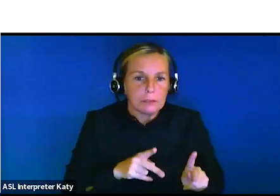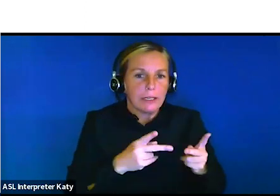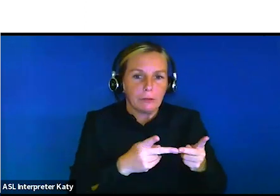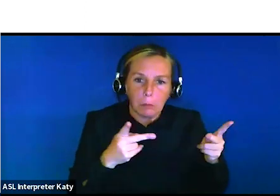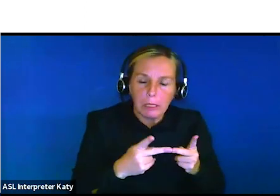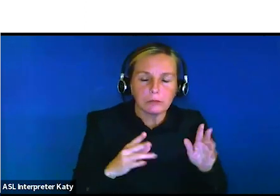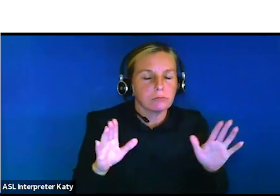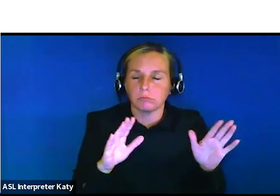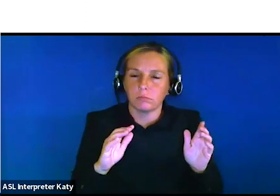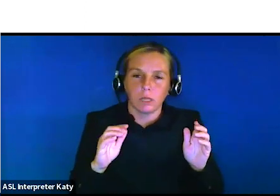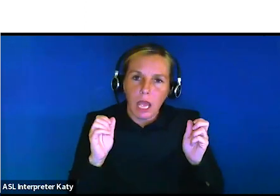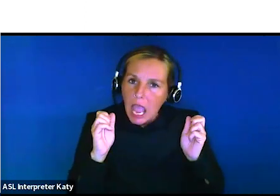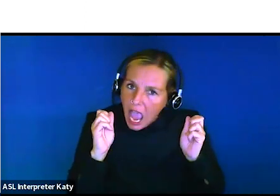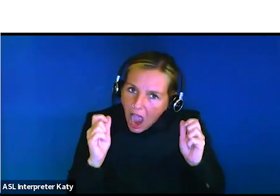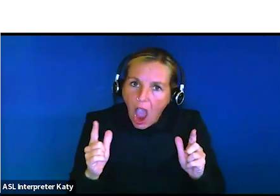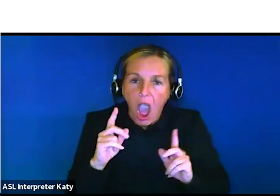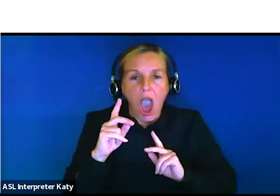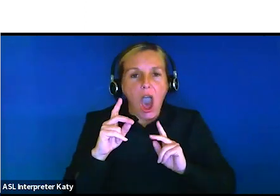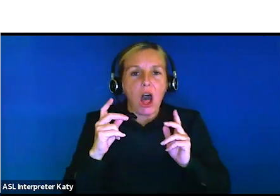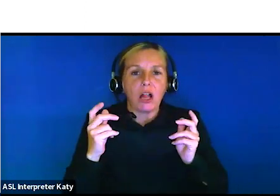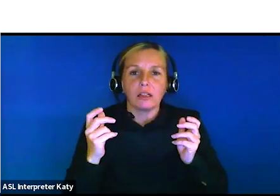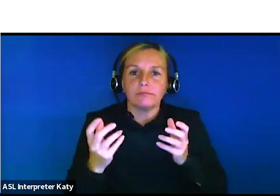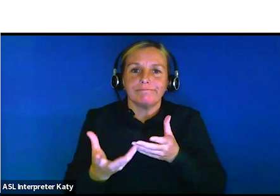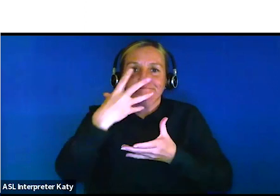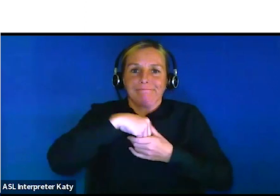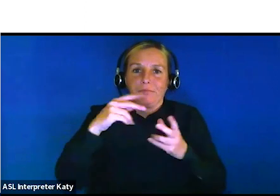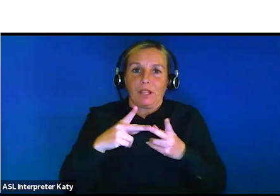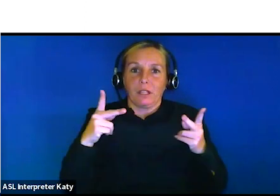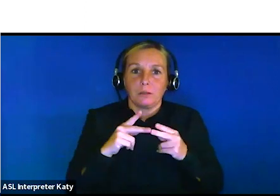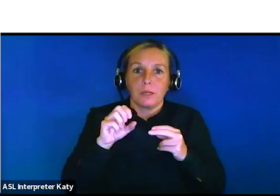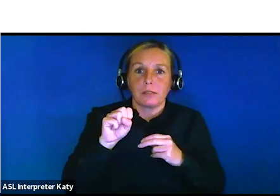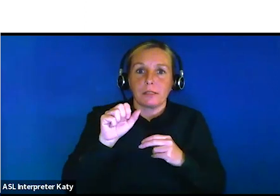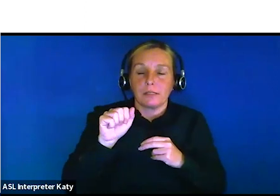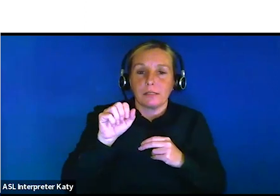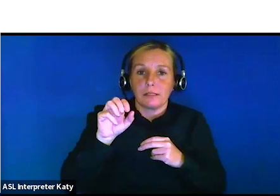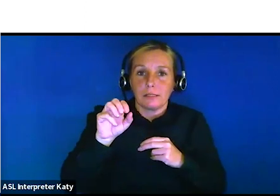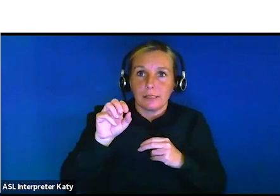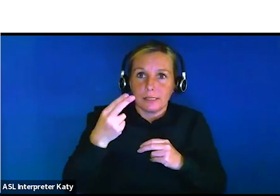Everybody that is tied to this space, rather, is SAMHSA. Our office is new. That is growth, right?